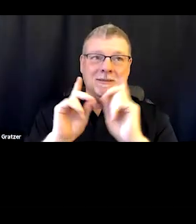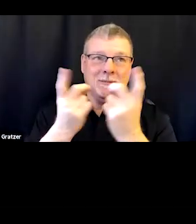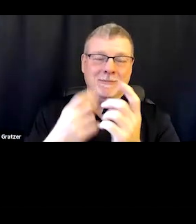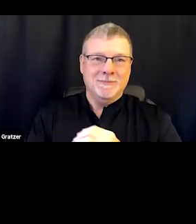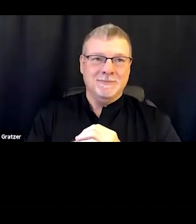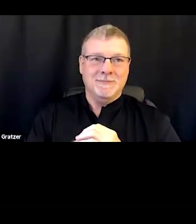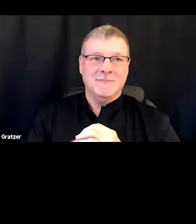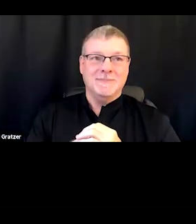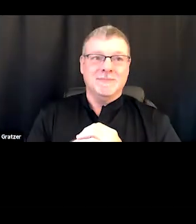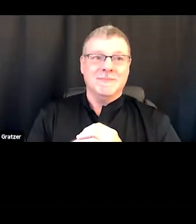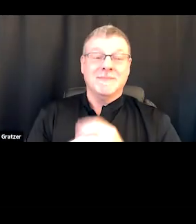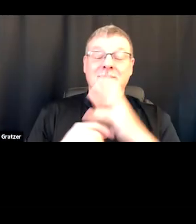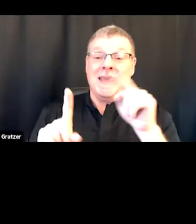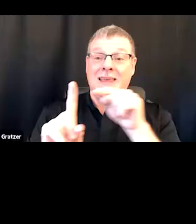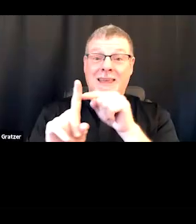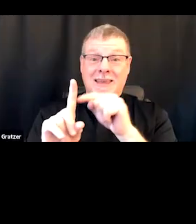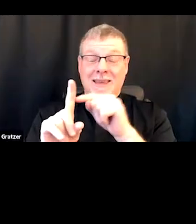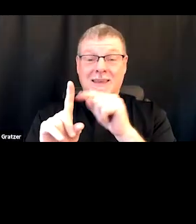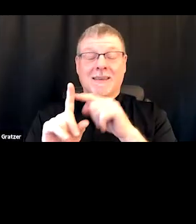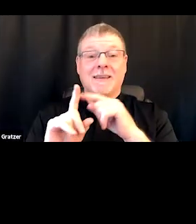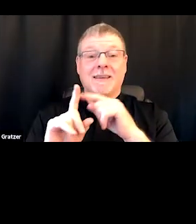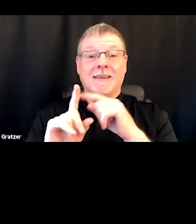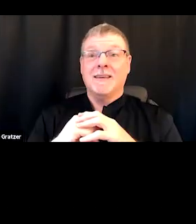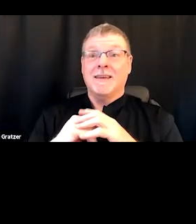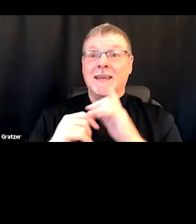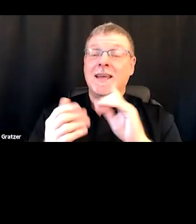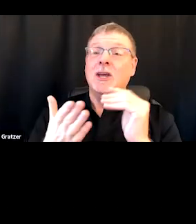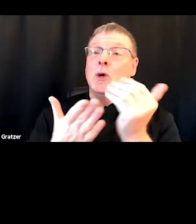And the Community Safety Department is a new department